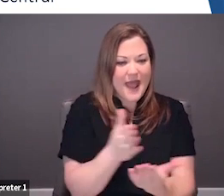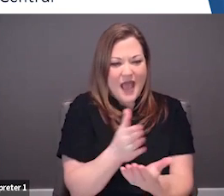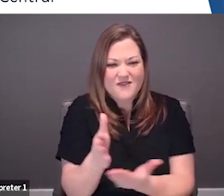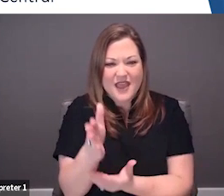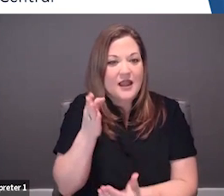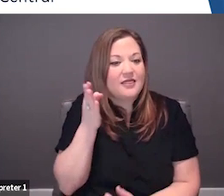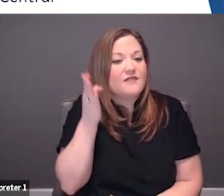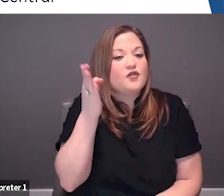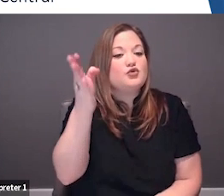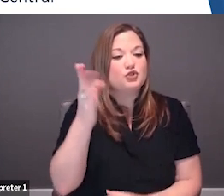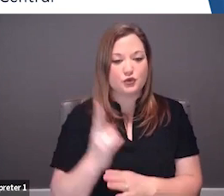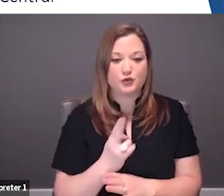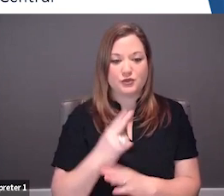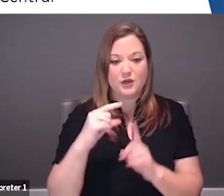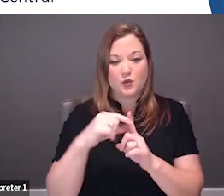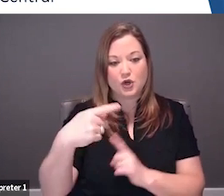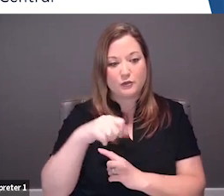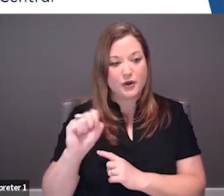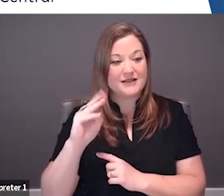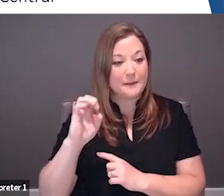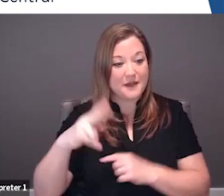Using WordPress Menu Blocks That Work for Everyone.